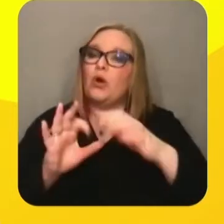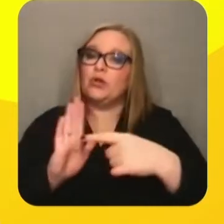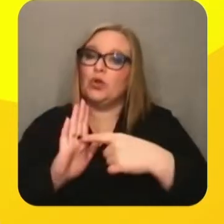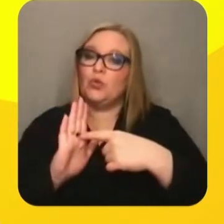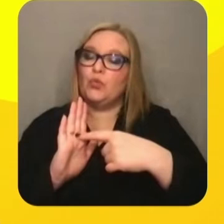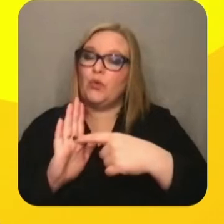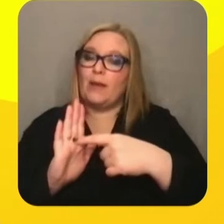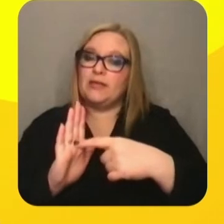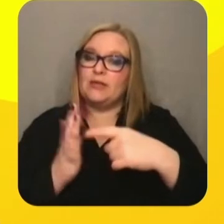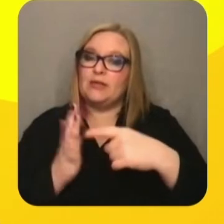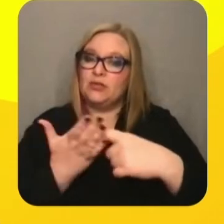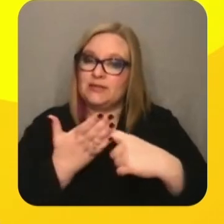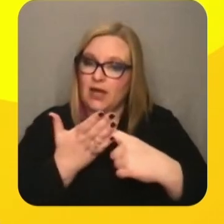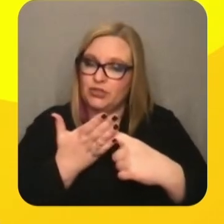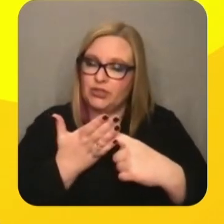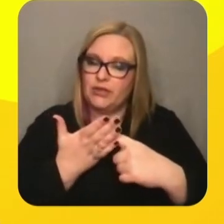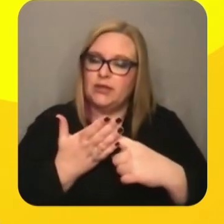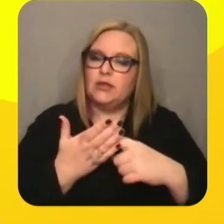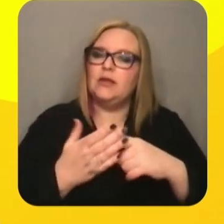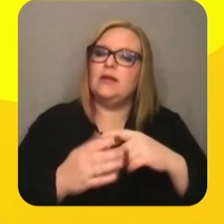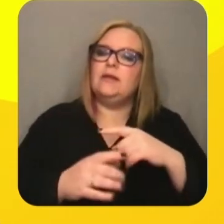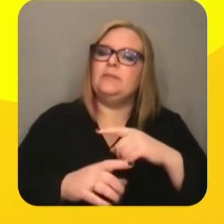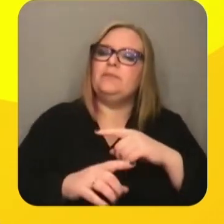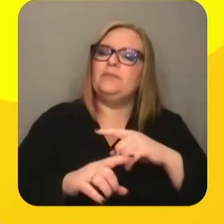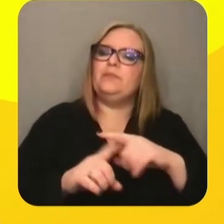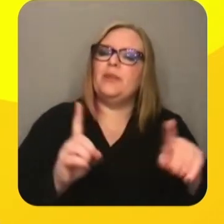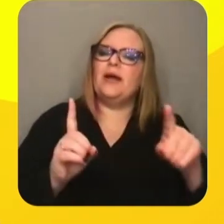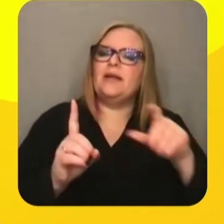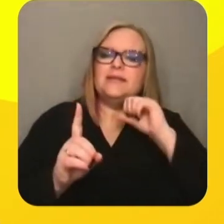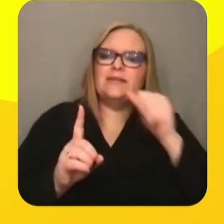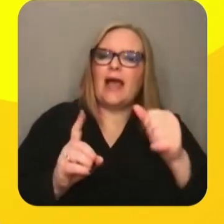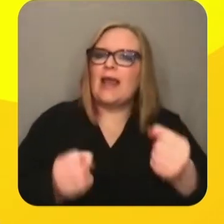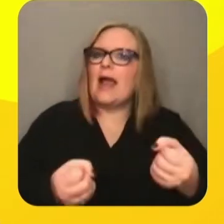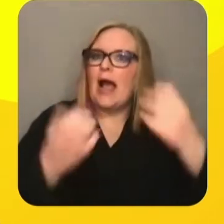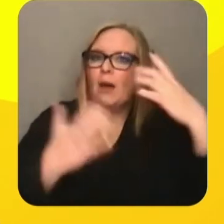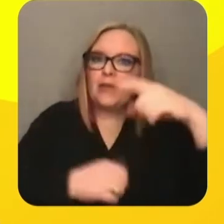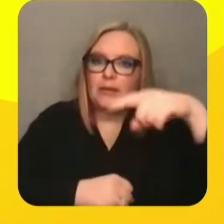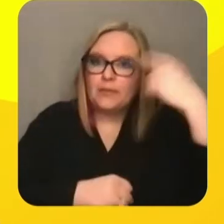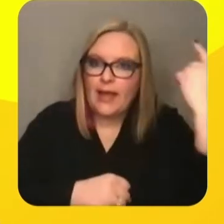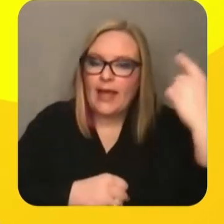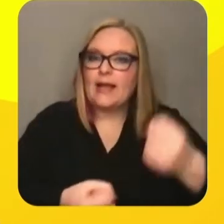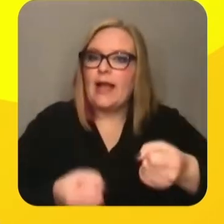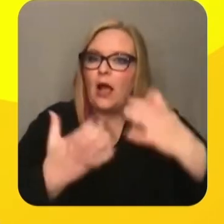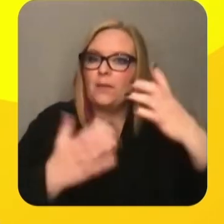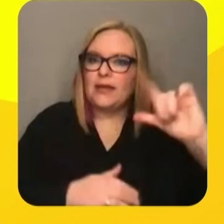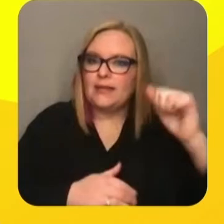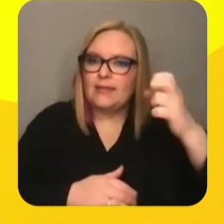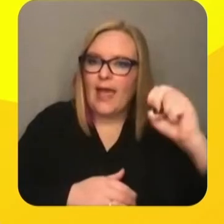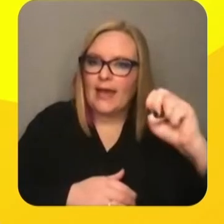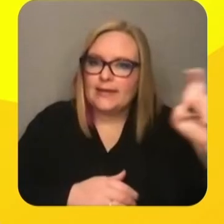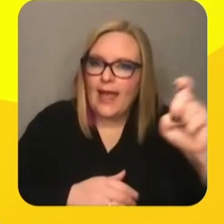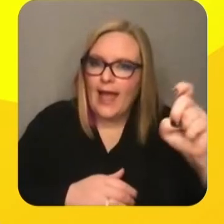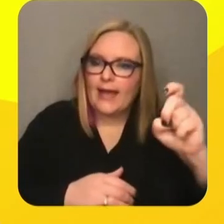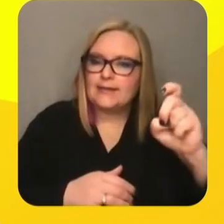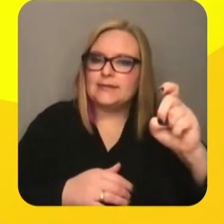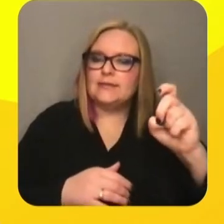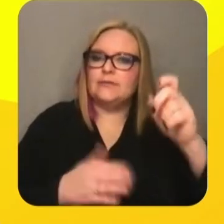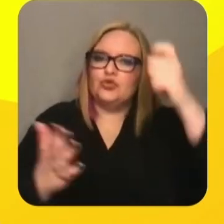It's not about how many black or Latinx employees you have in tech checking that box. It's about what teams are they on.